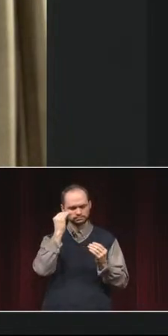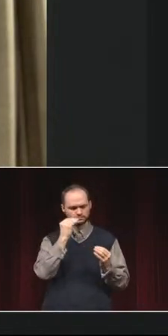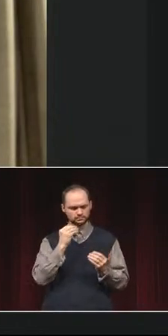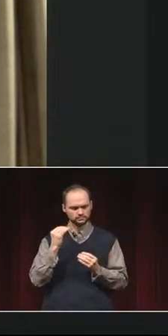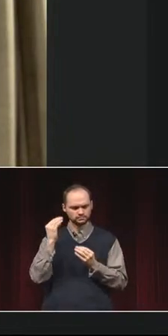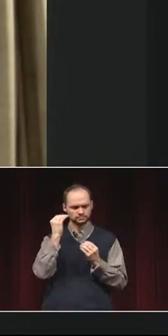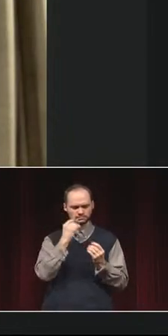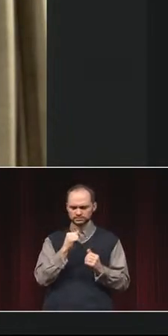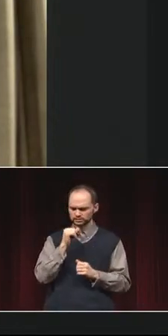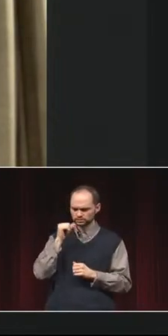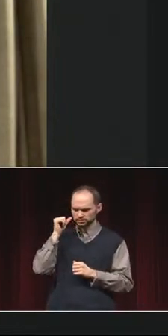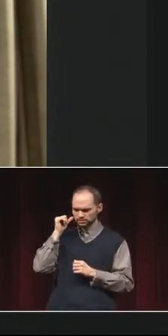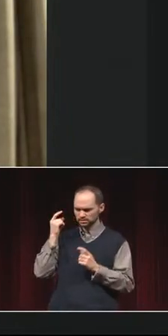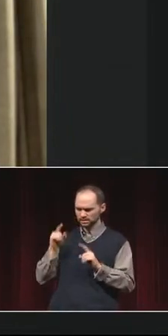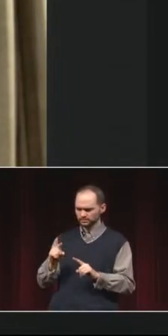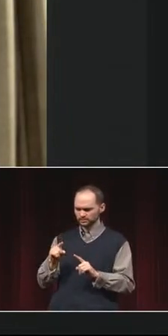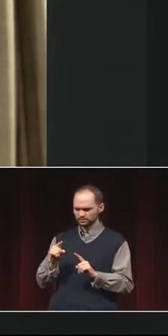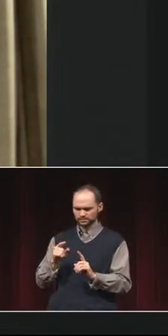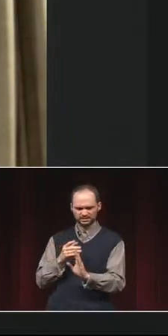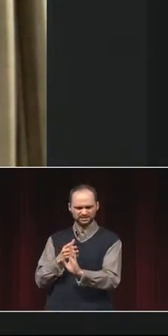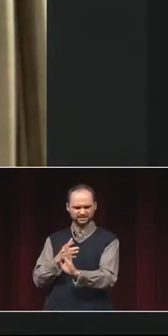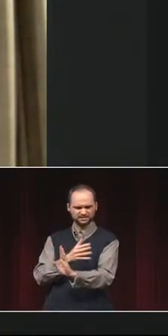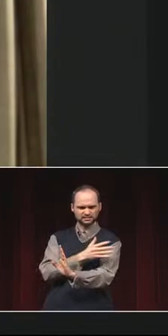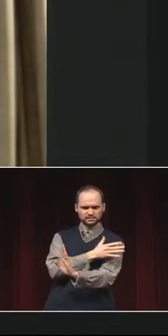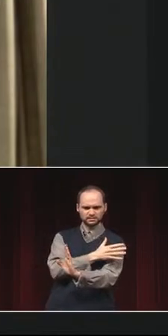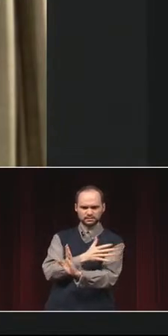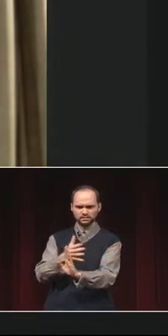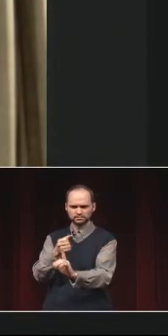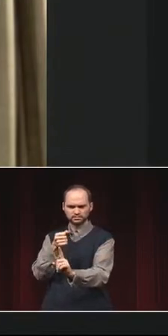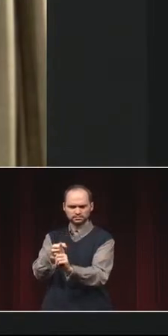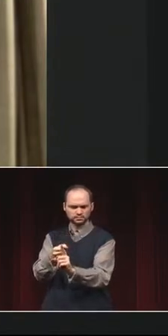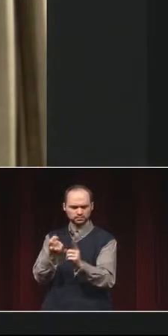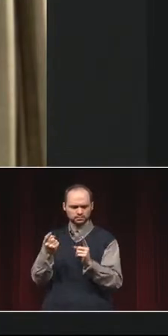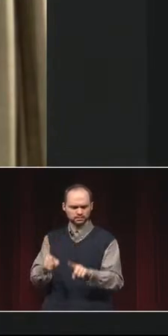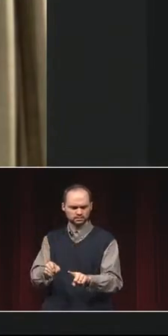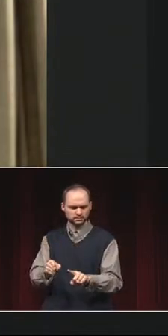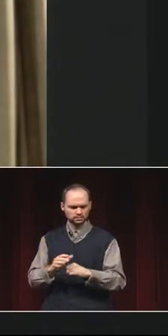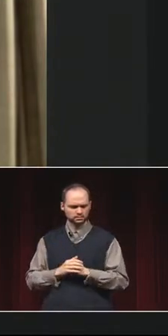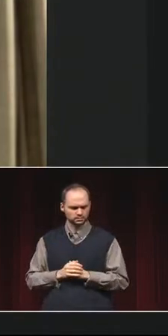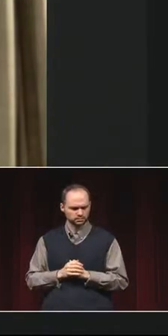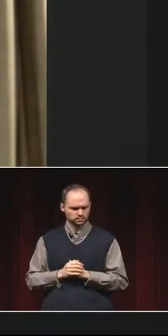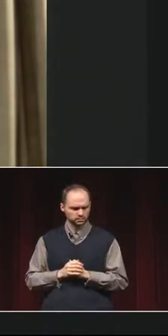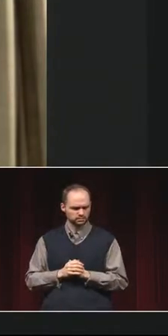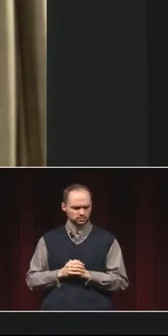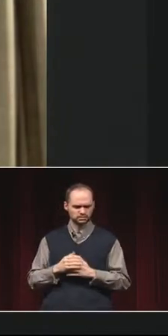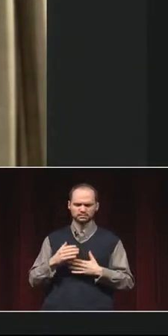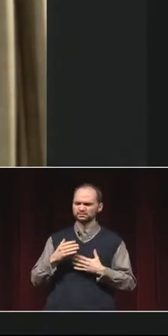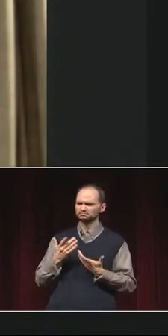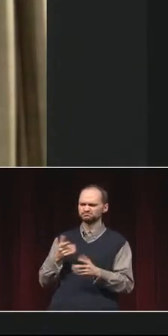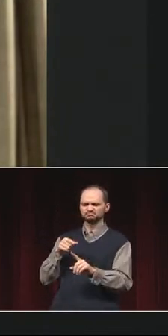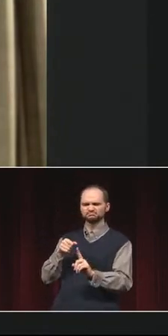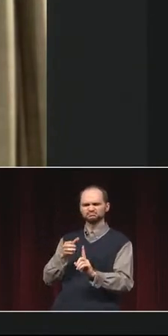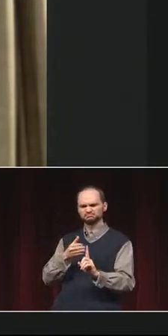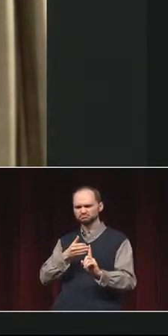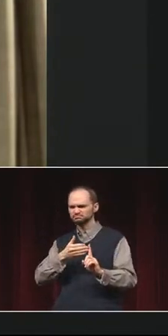wondering how I got here and wondering what course the fact of my arrest would take me and